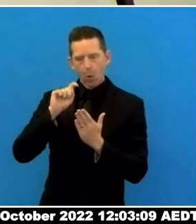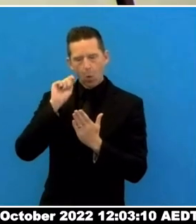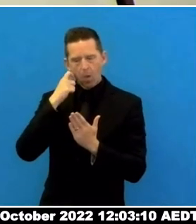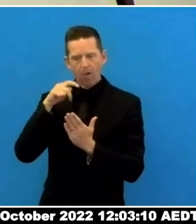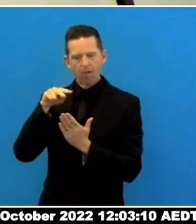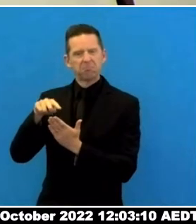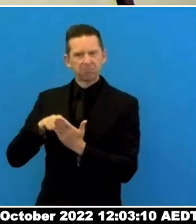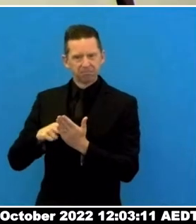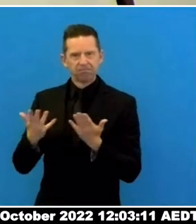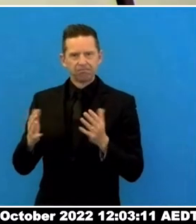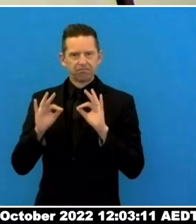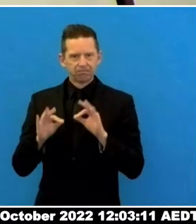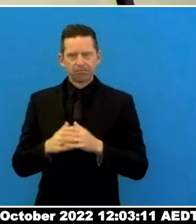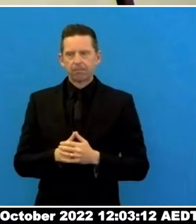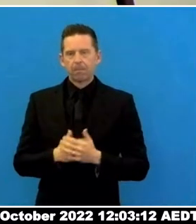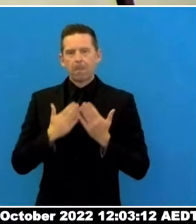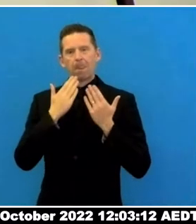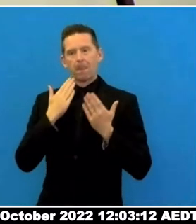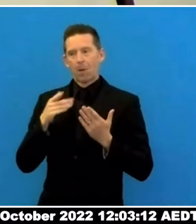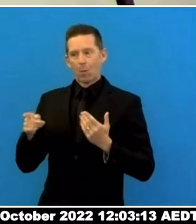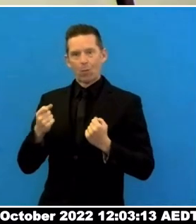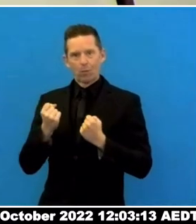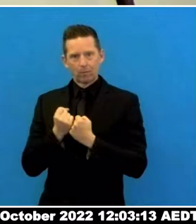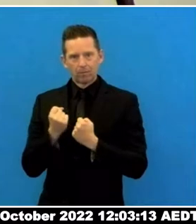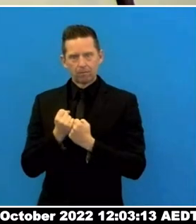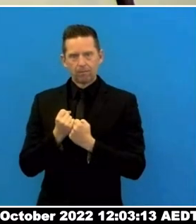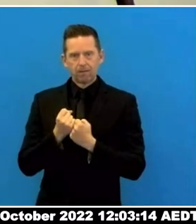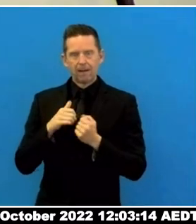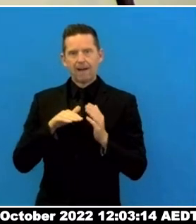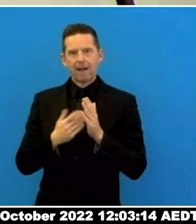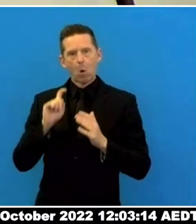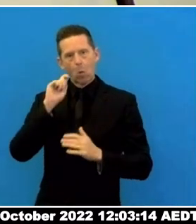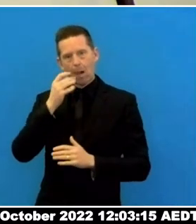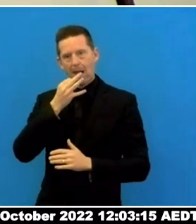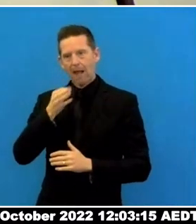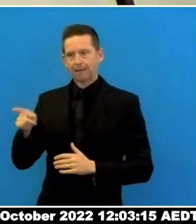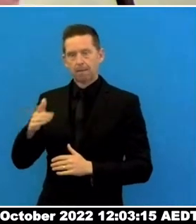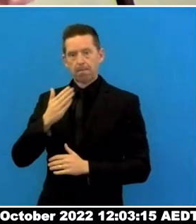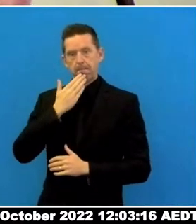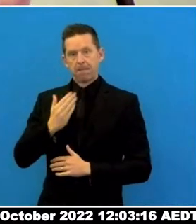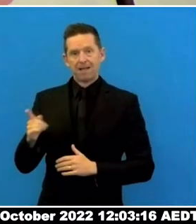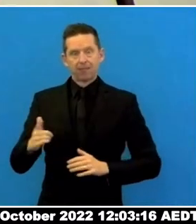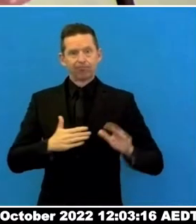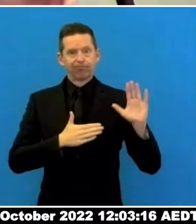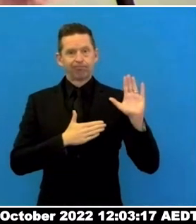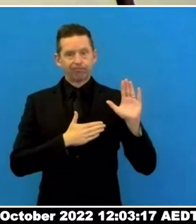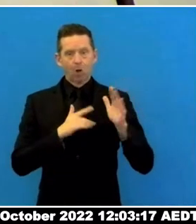So, thank you for assisting us, and I shall now ask you, please, to take the oath, and if you would be good enough